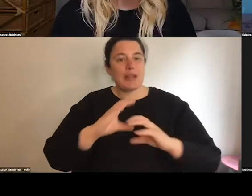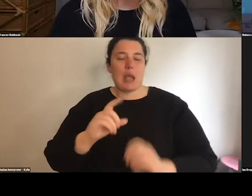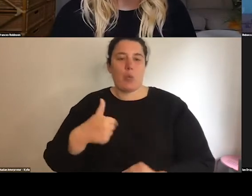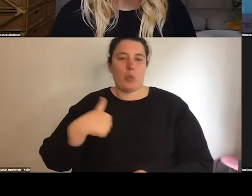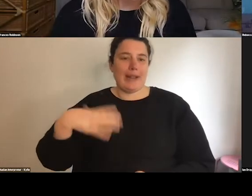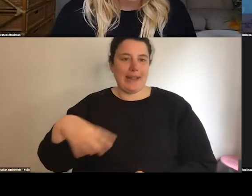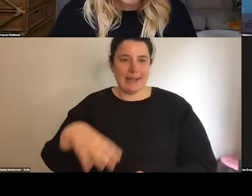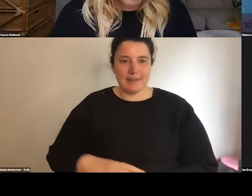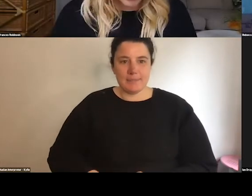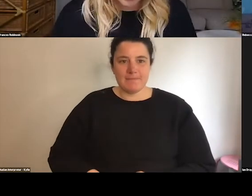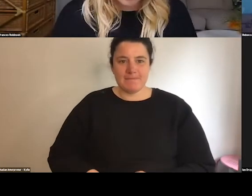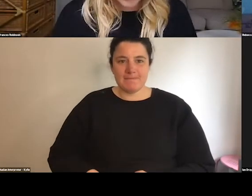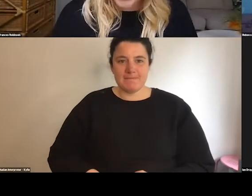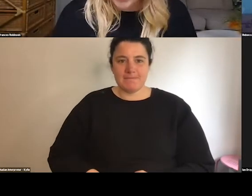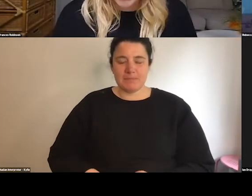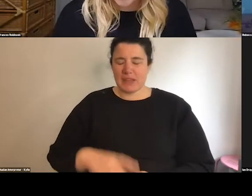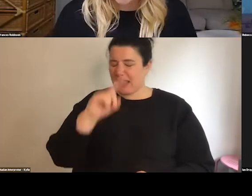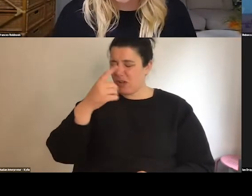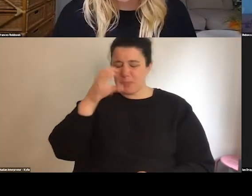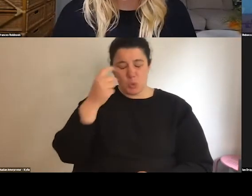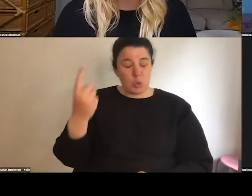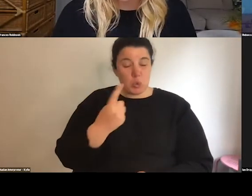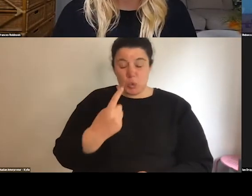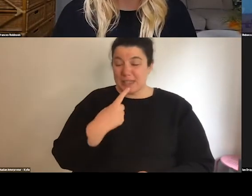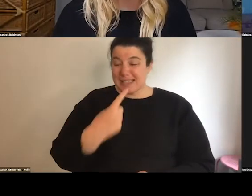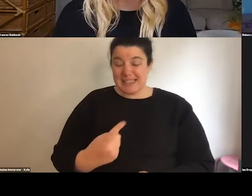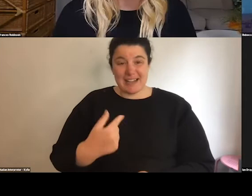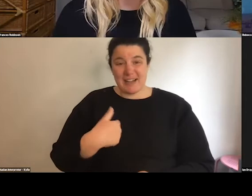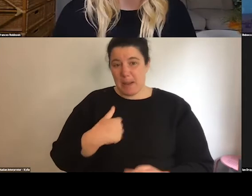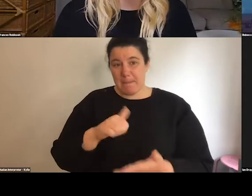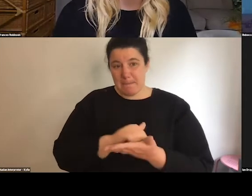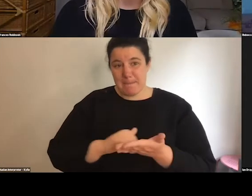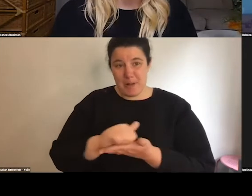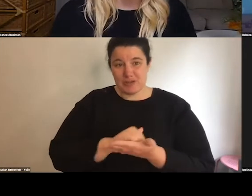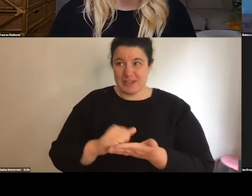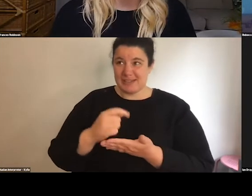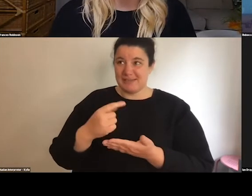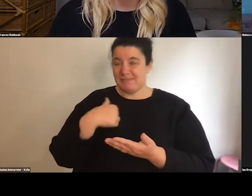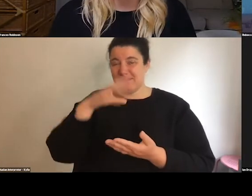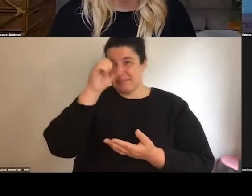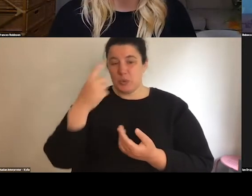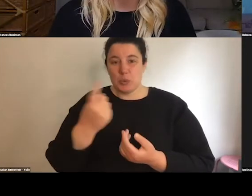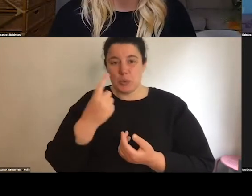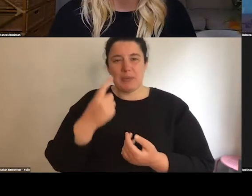and I can't remember who said it so I apologise for not being able to credit the person, but I think it was at town hall last week as part